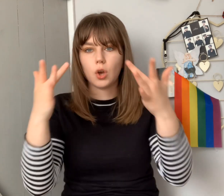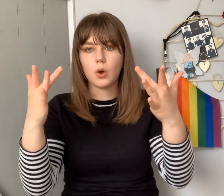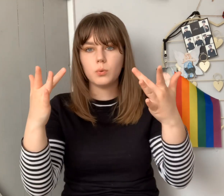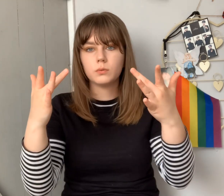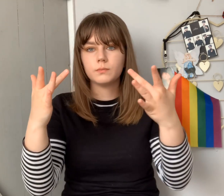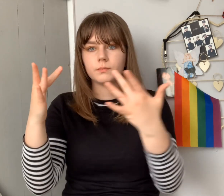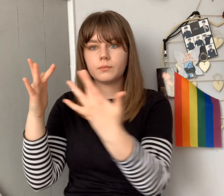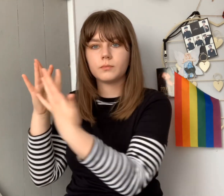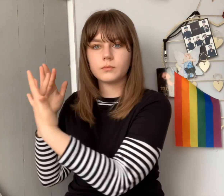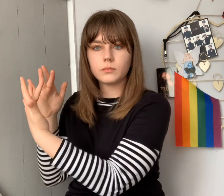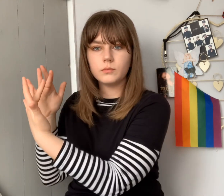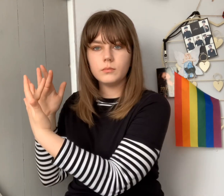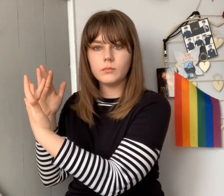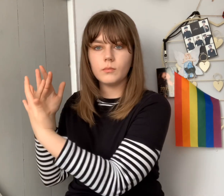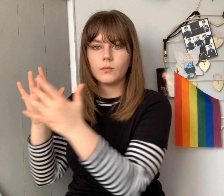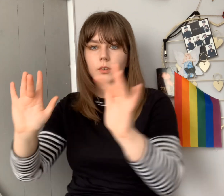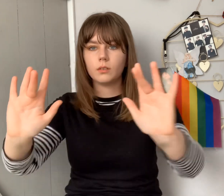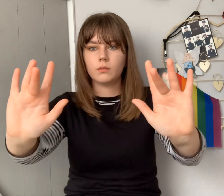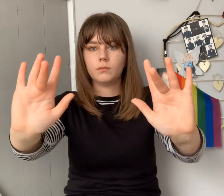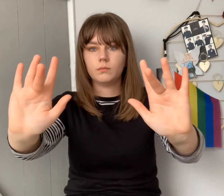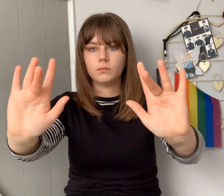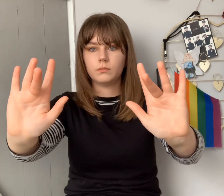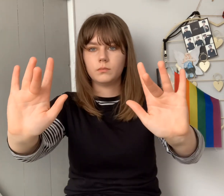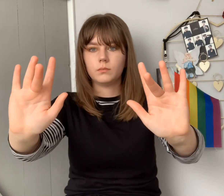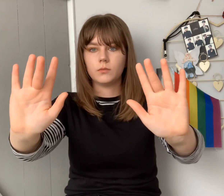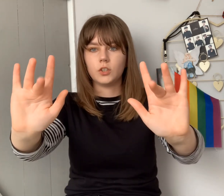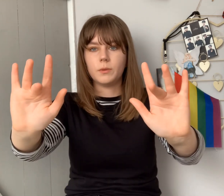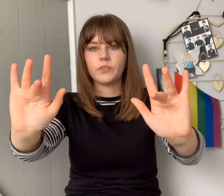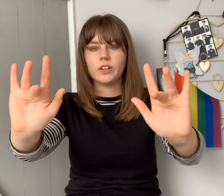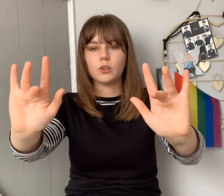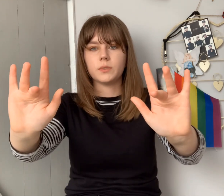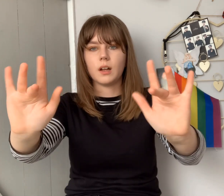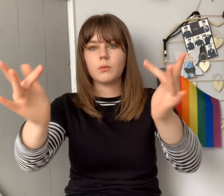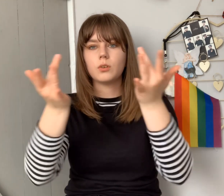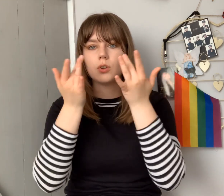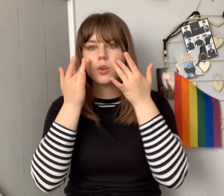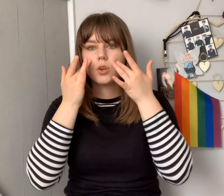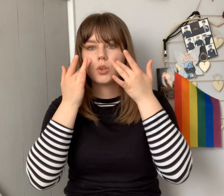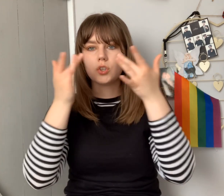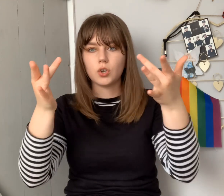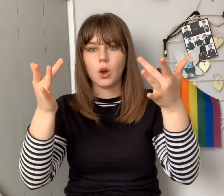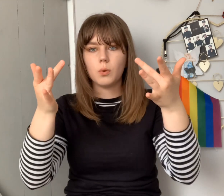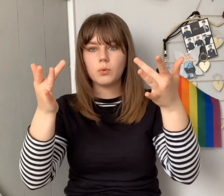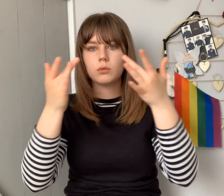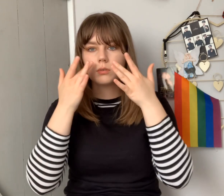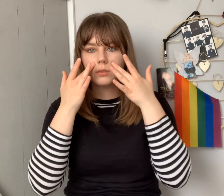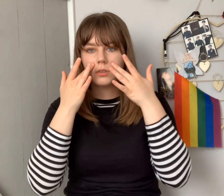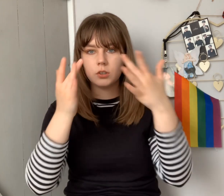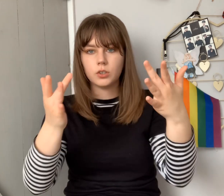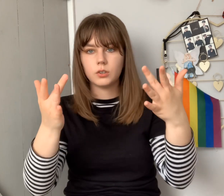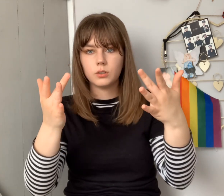"Show" 2 middle fingers come out "Show"